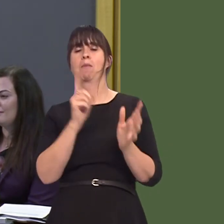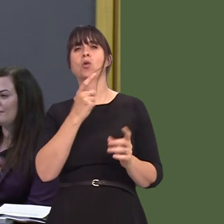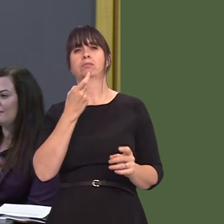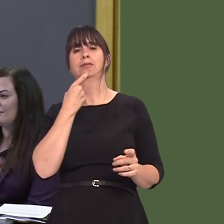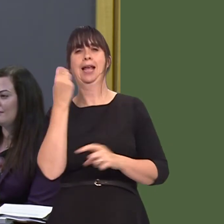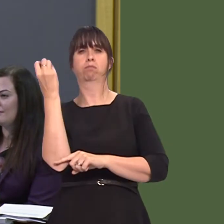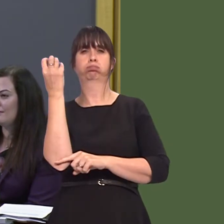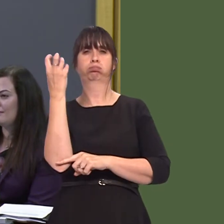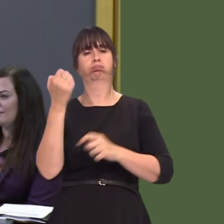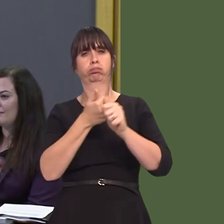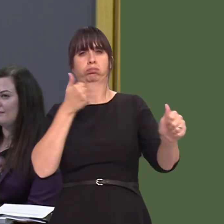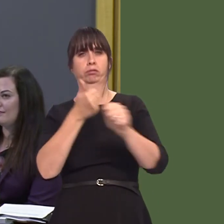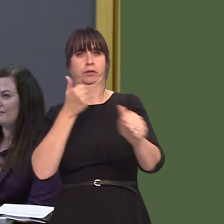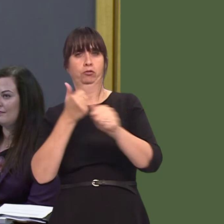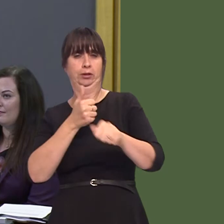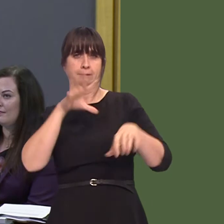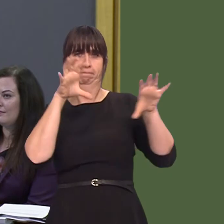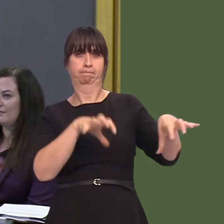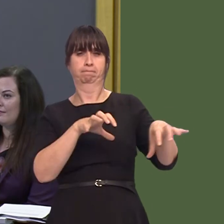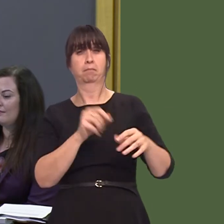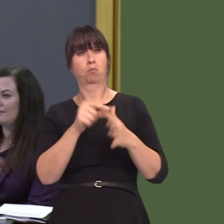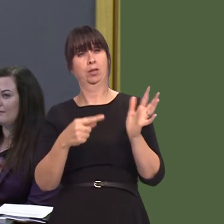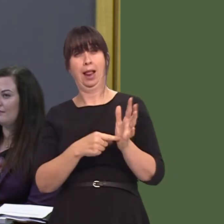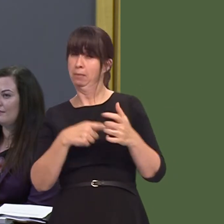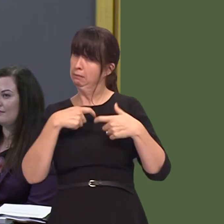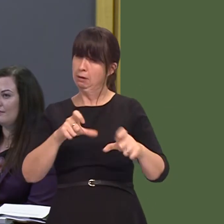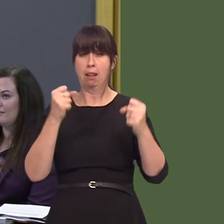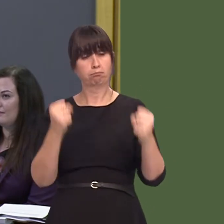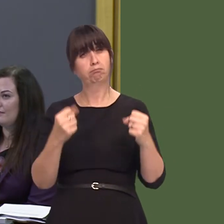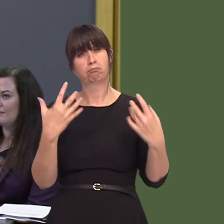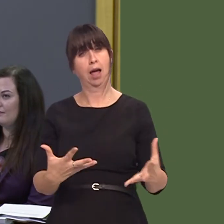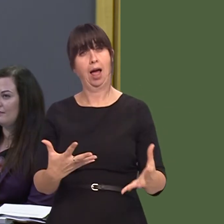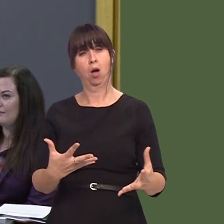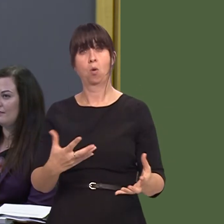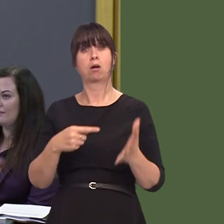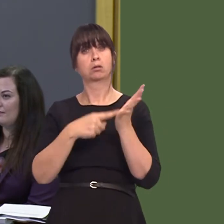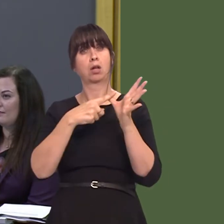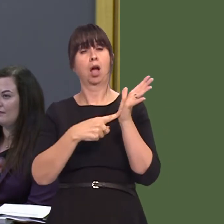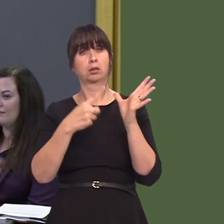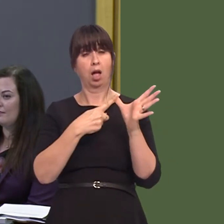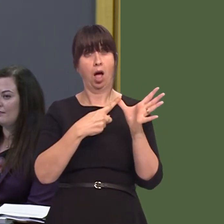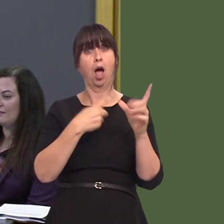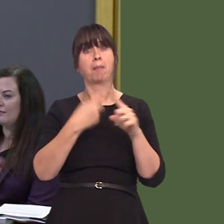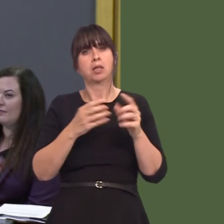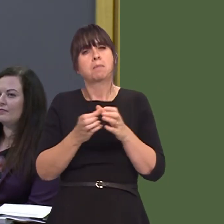Our local economy over the centuries has been driven by industry, is still being driven by industry, particularly with Tata, and the supply chain is dominant in that sector.